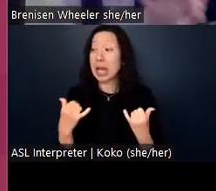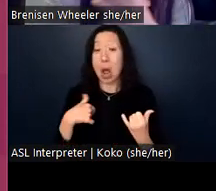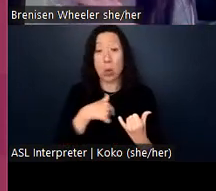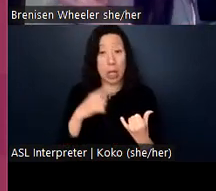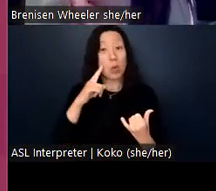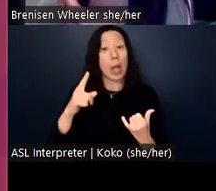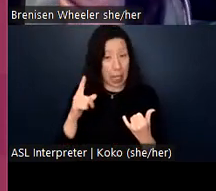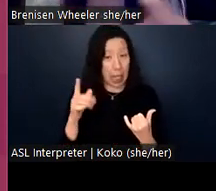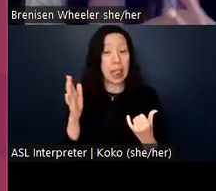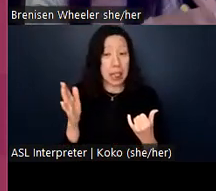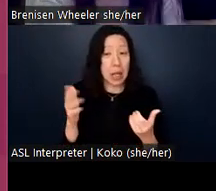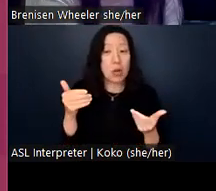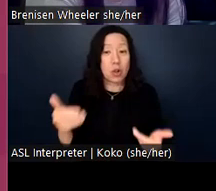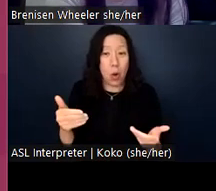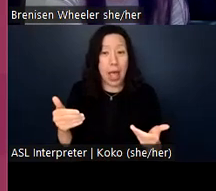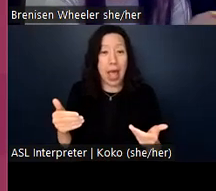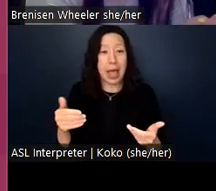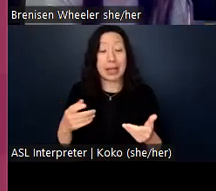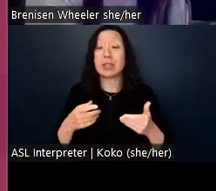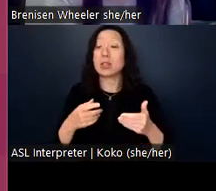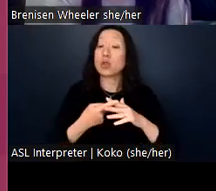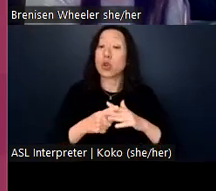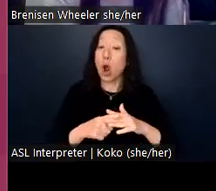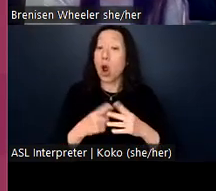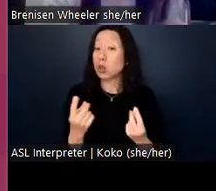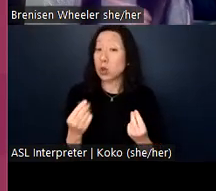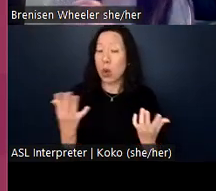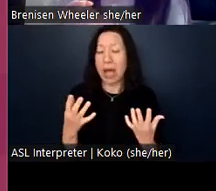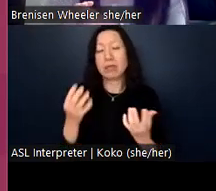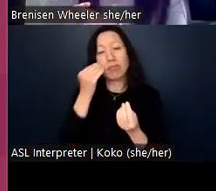to giving you some concrete steps that you can consider taking the next time.